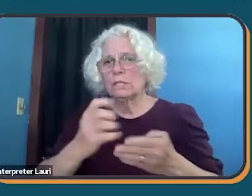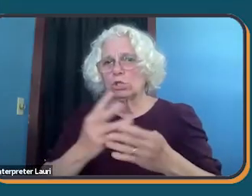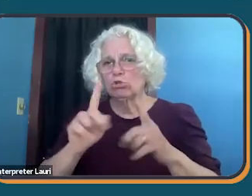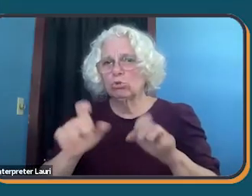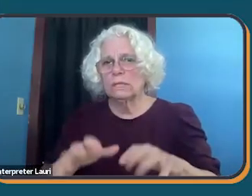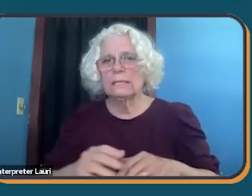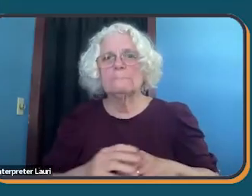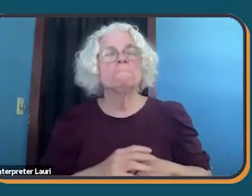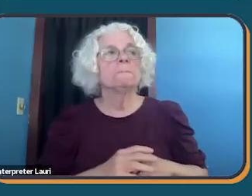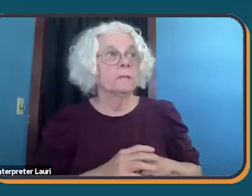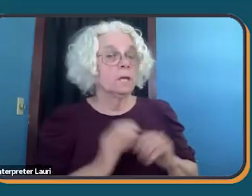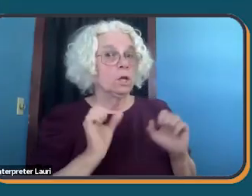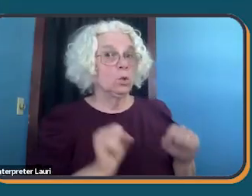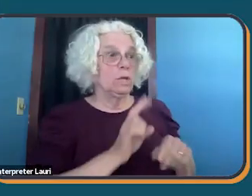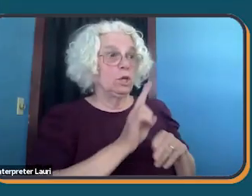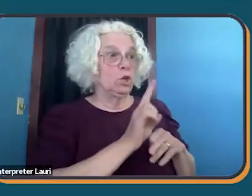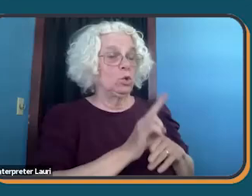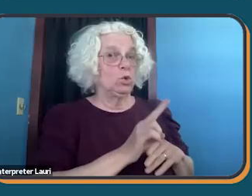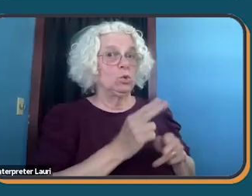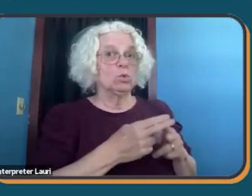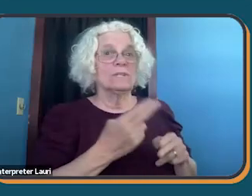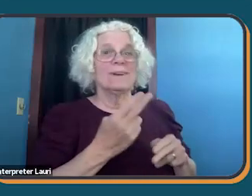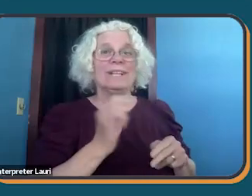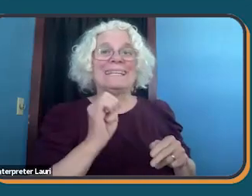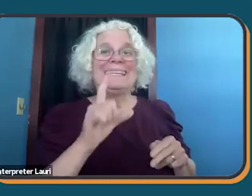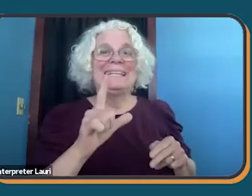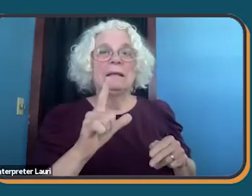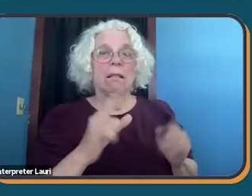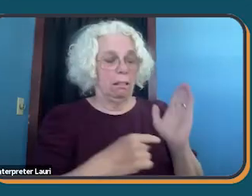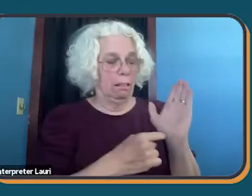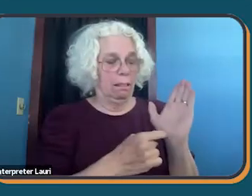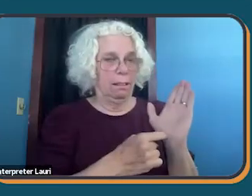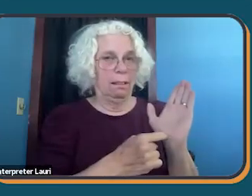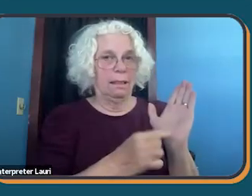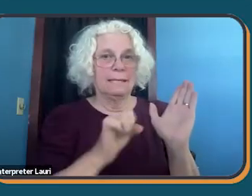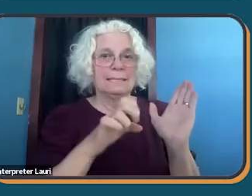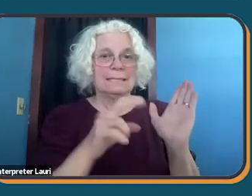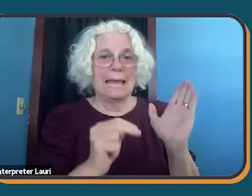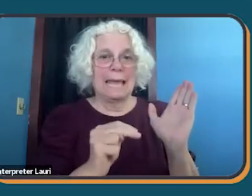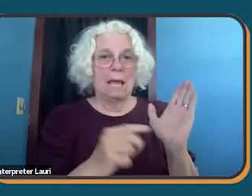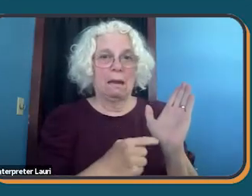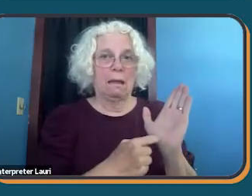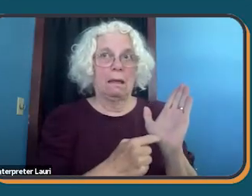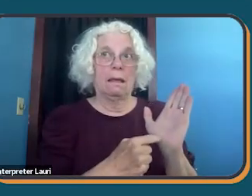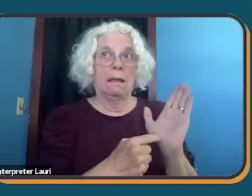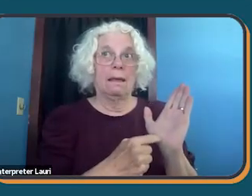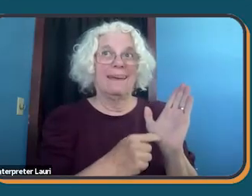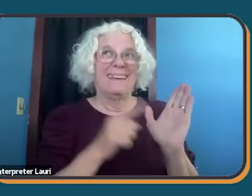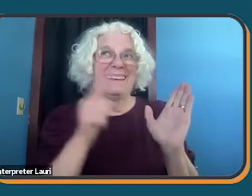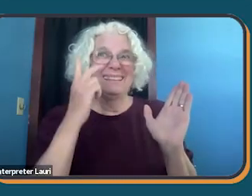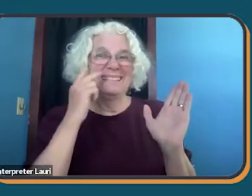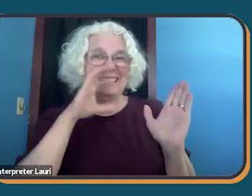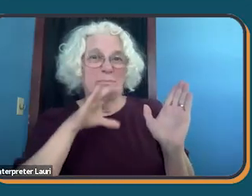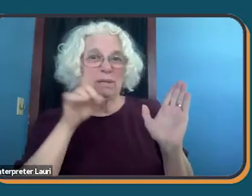of being able to use a heel scan. It is not going to provide us with the same amount of information as a DEXA scan